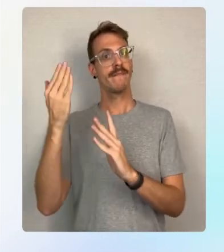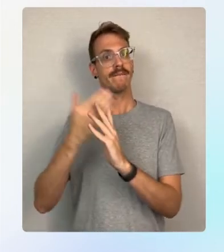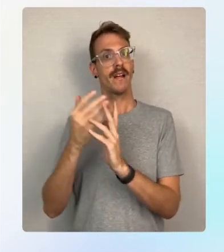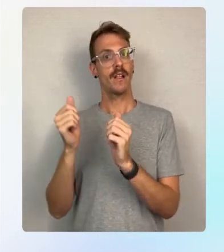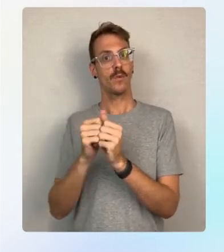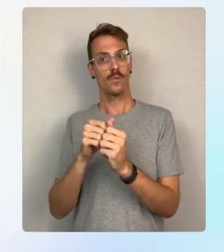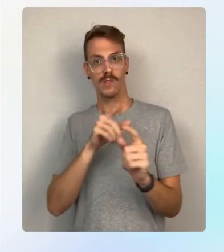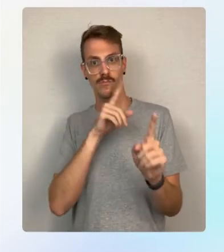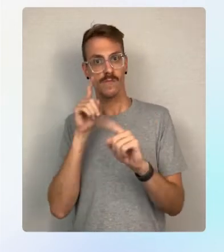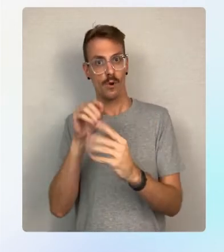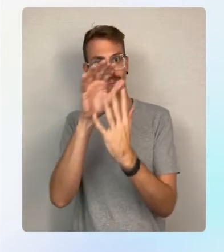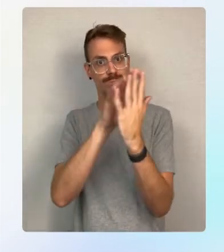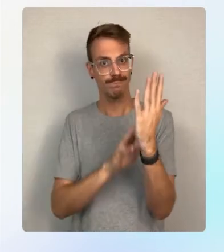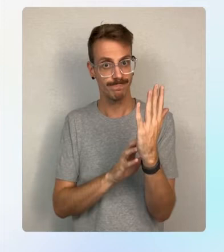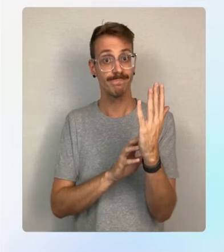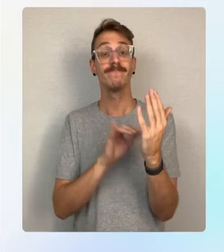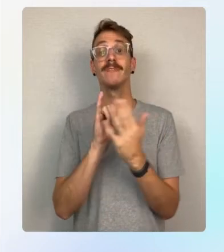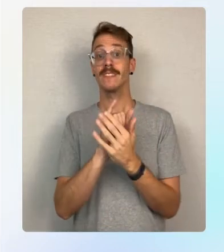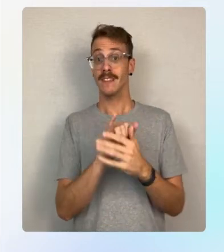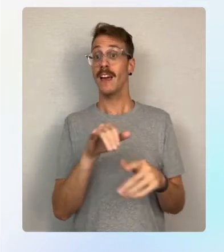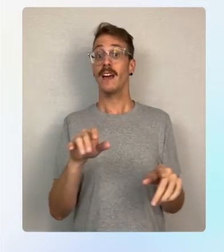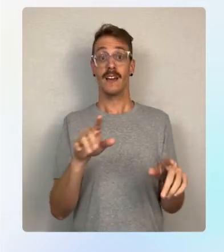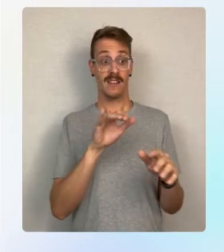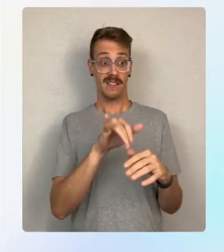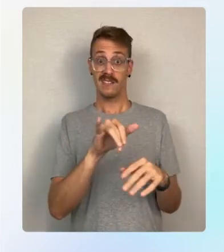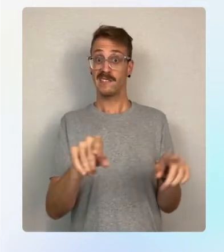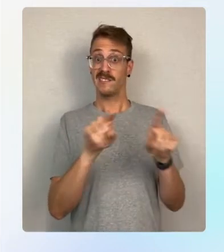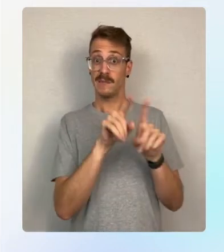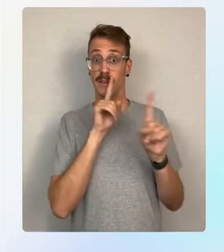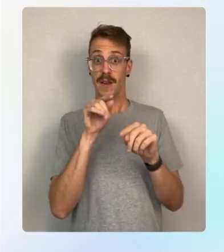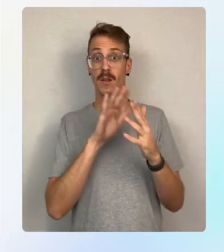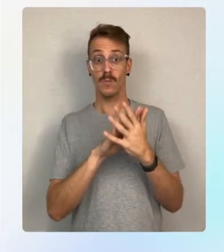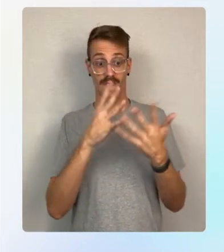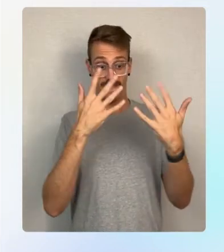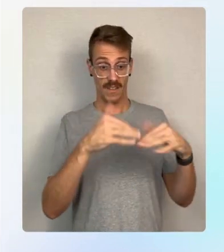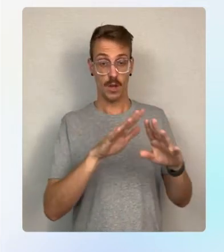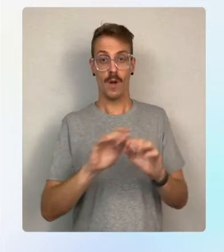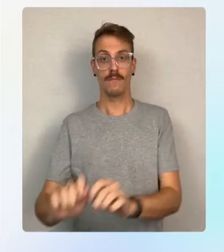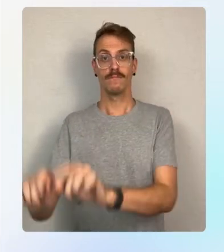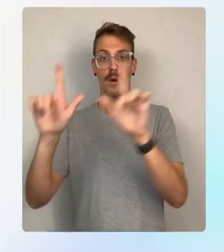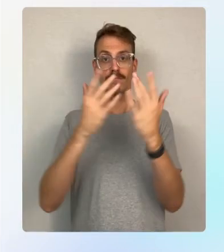of the sampling session. The command will also open the report in the browser when it's done.